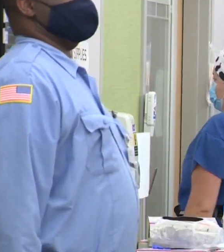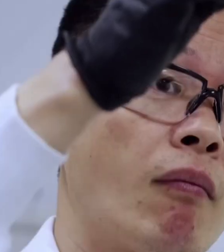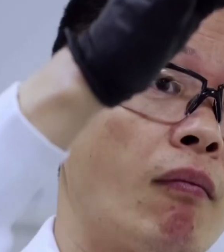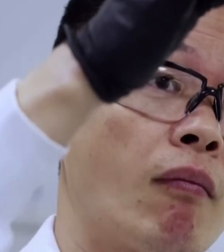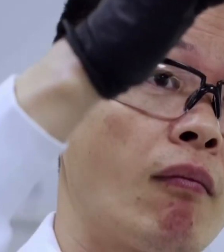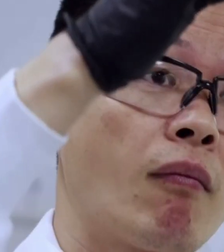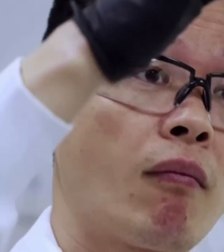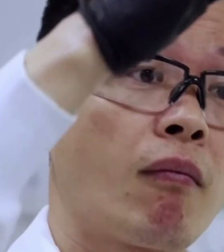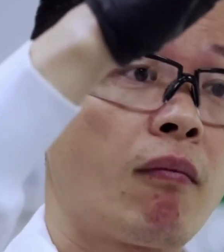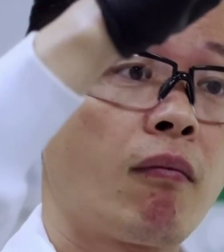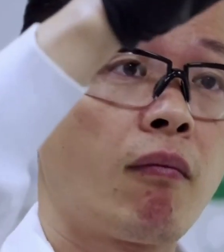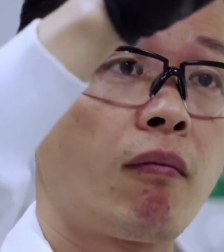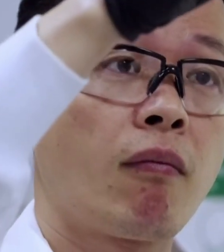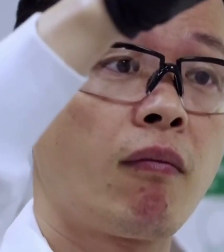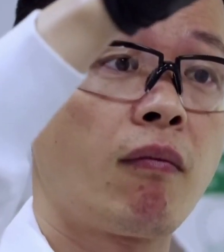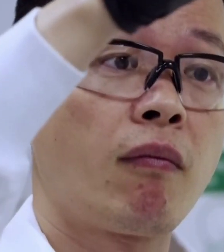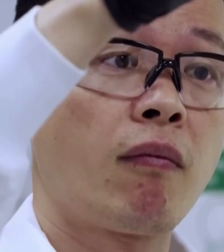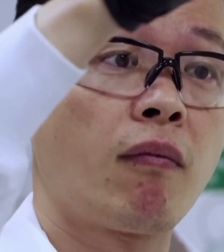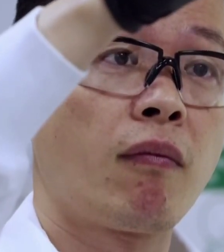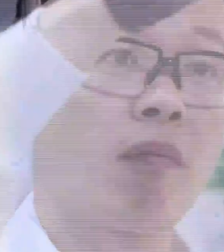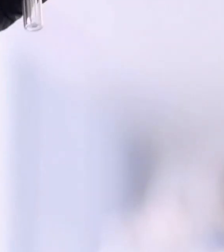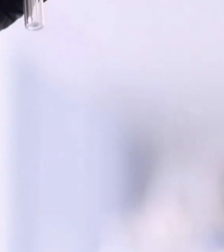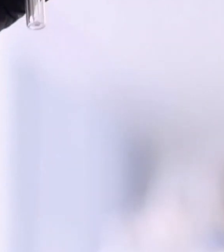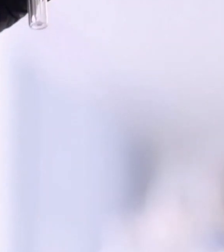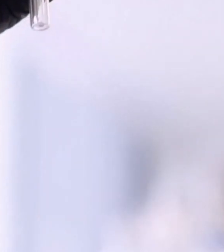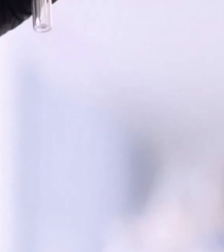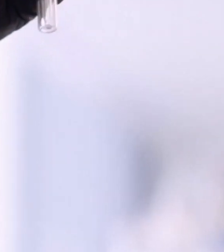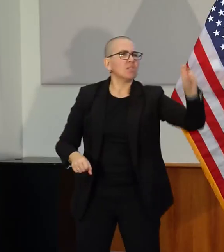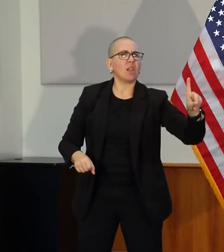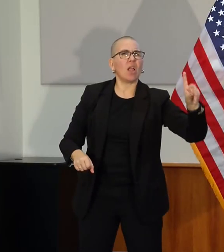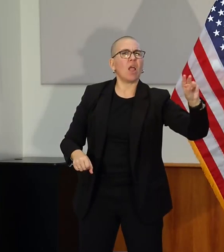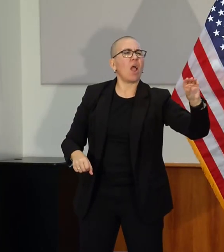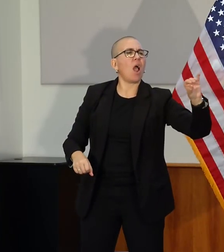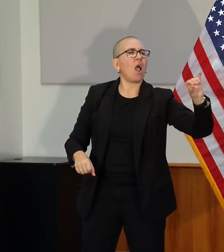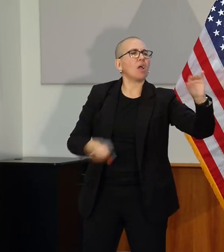THOSE ARE ALL QUESTIONS WE